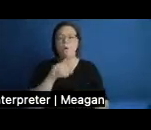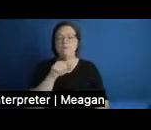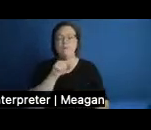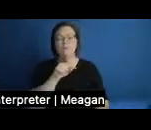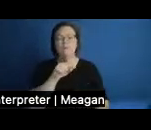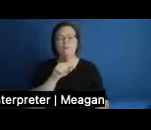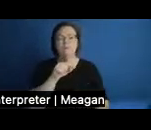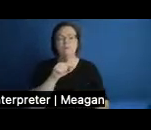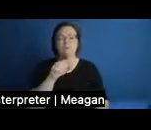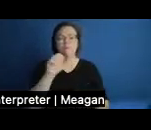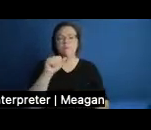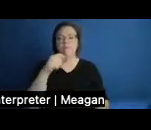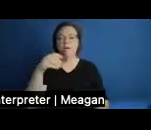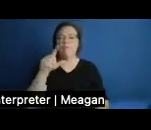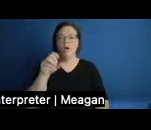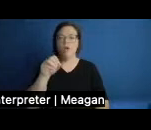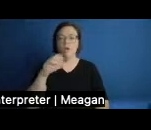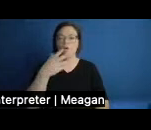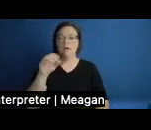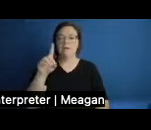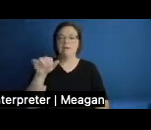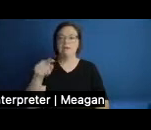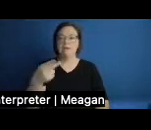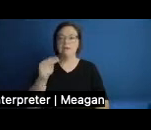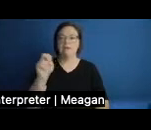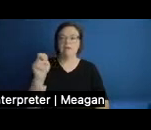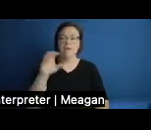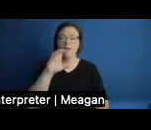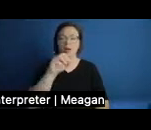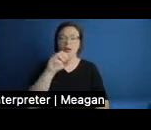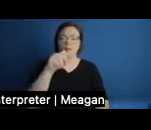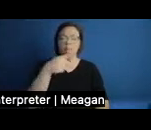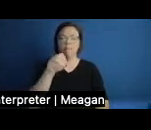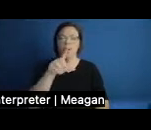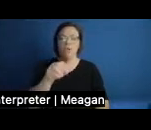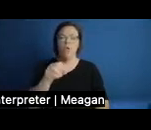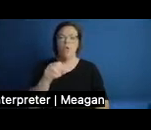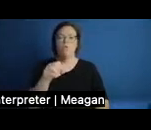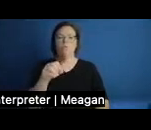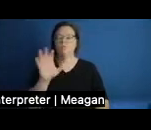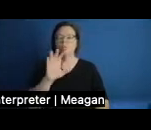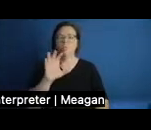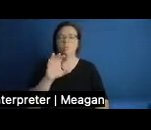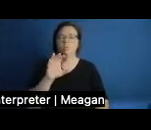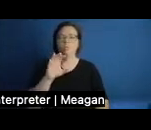Apollo and Daphne, like Apollo was hit with one of Daphne's, or Apollo was one of Cupid's arrows,